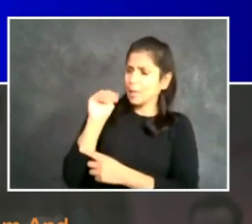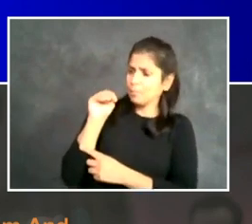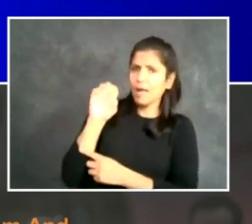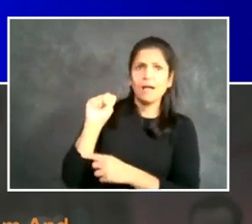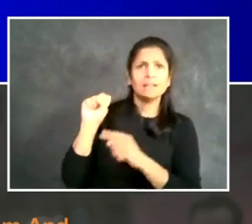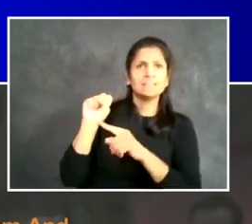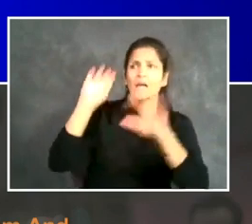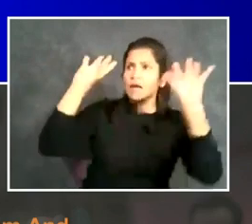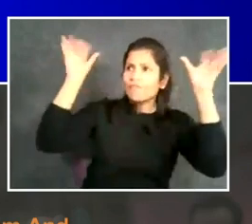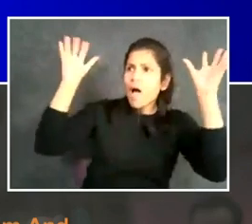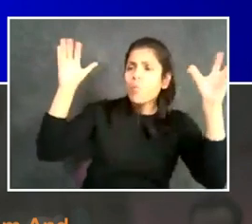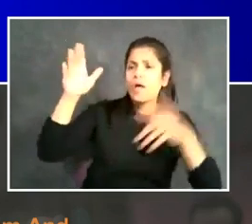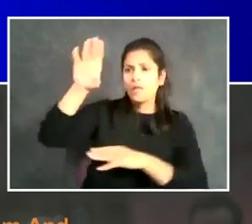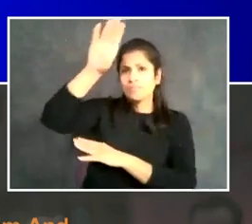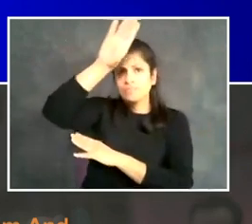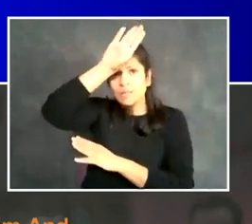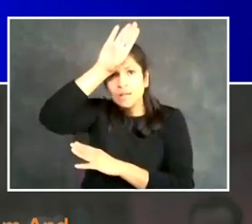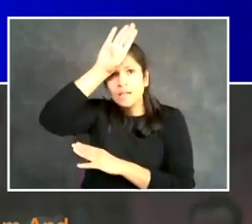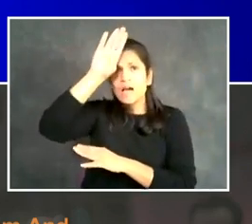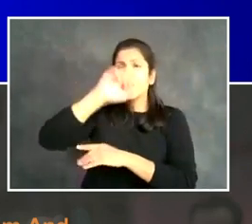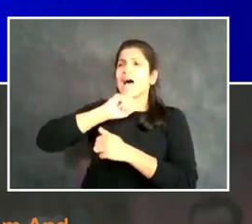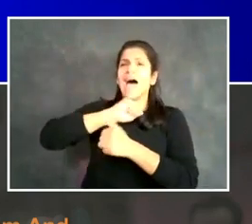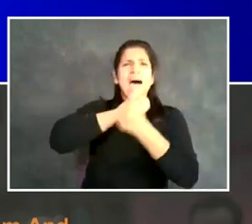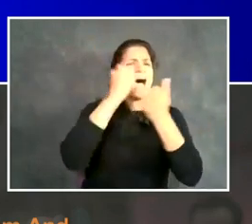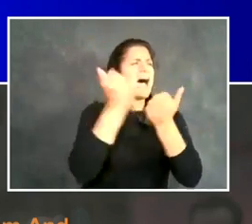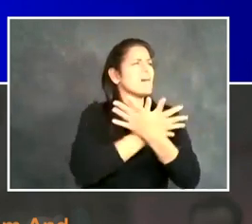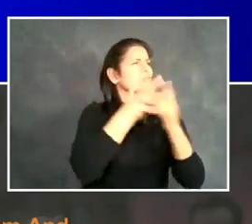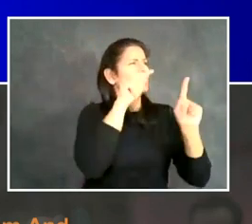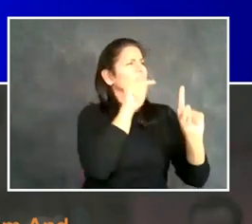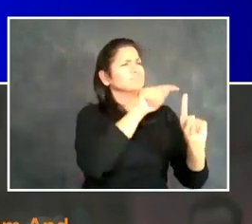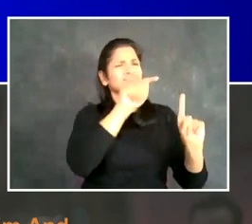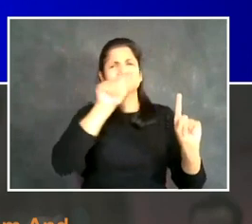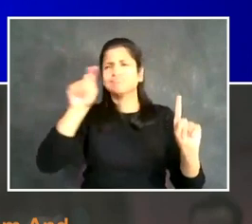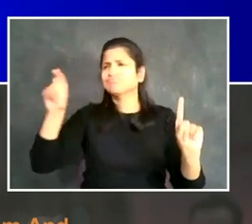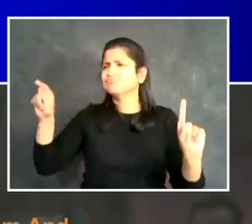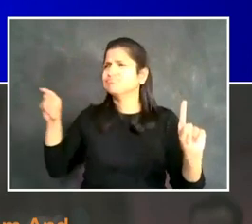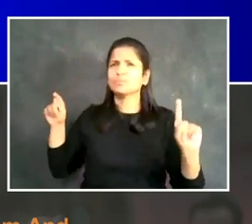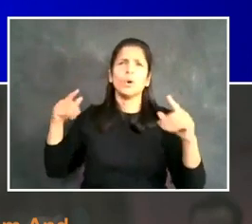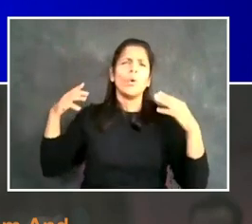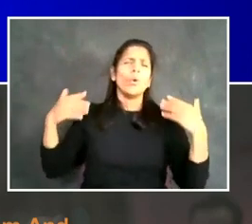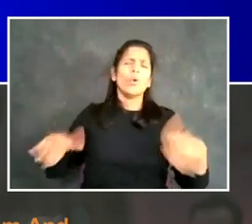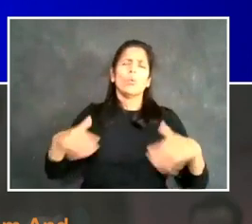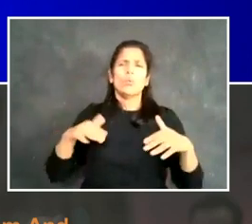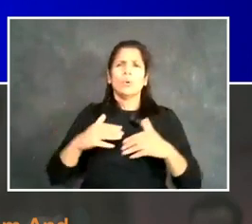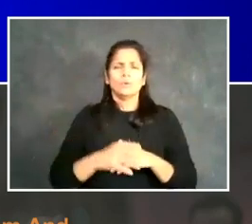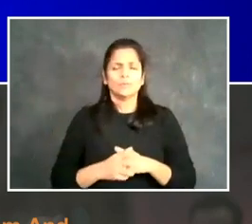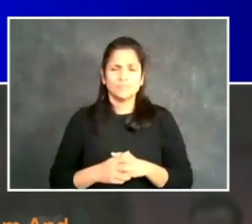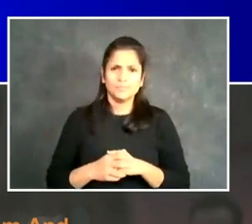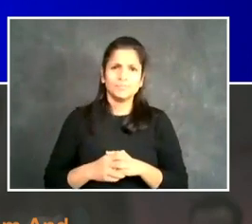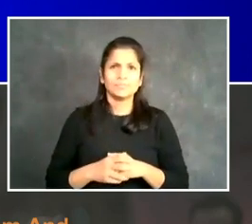NEW YORK FIRE DEPARTMENT. THE SERVICE OF OUR FRONT LINE